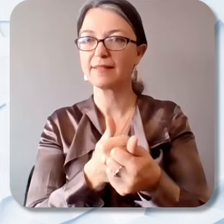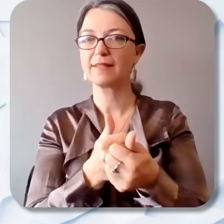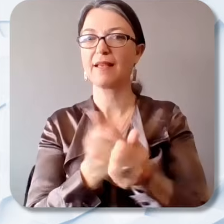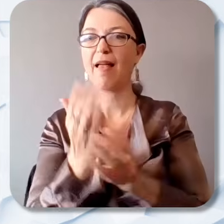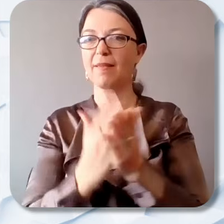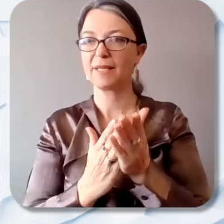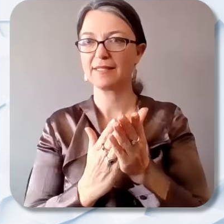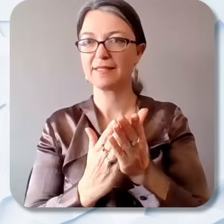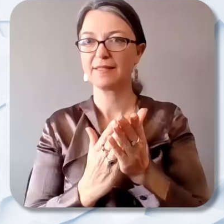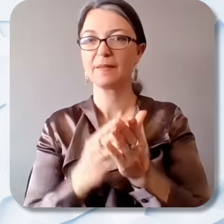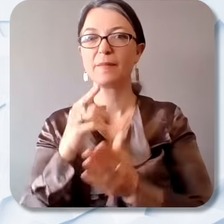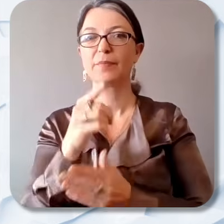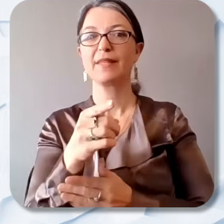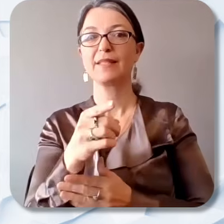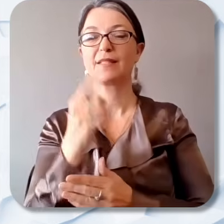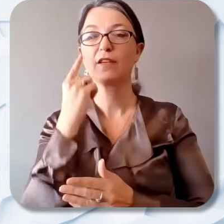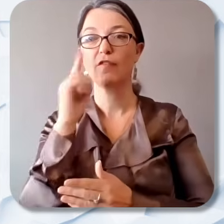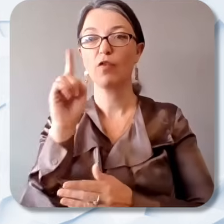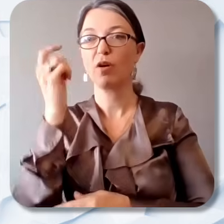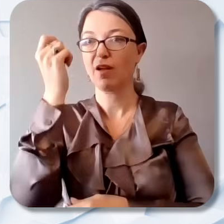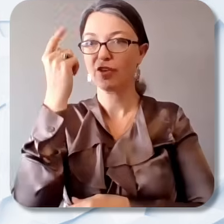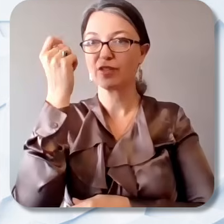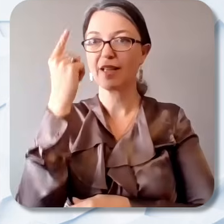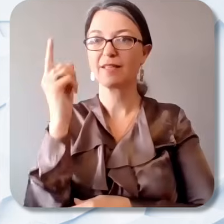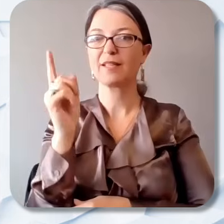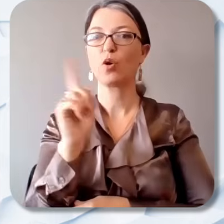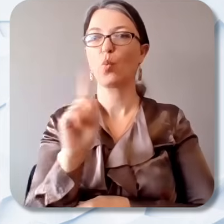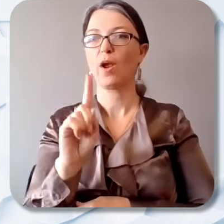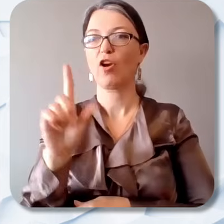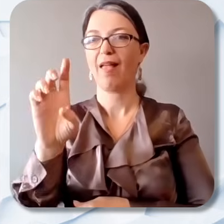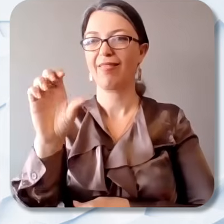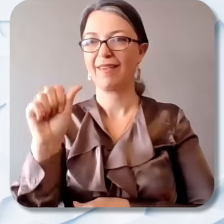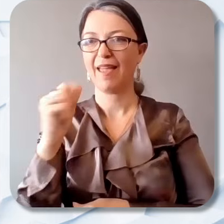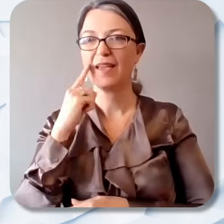We are seeing this as understanding where the LEA is at, and identifying LEAs, who need